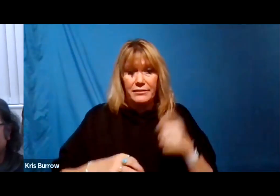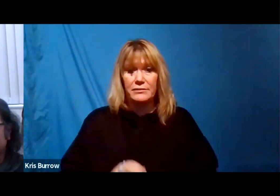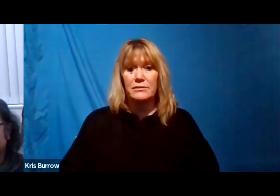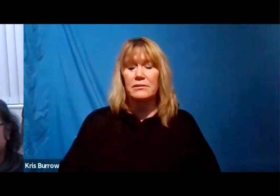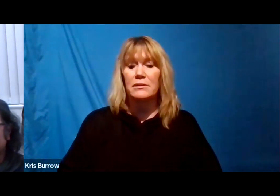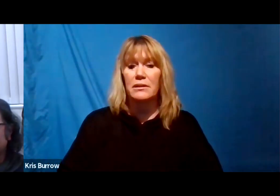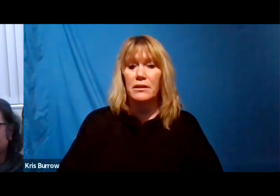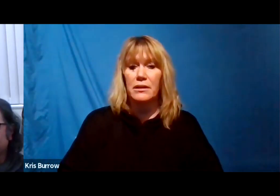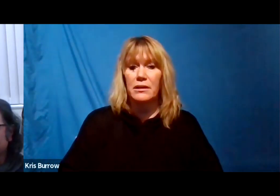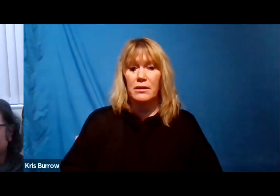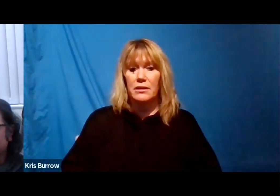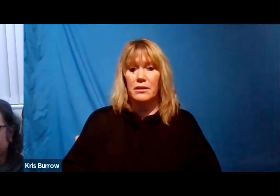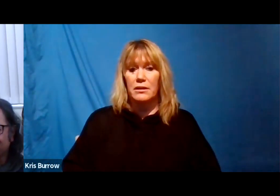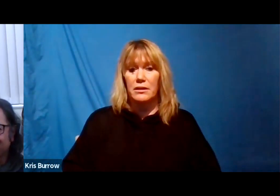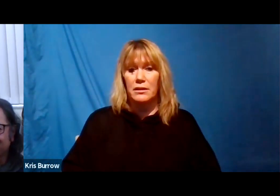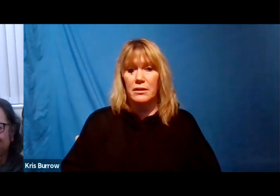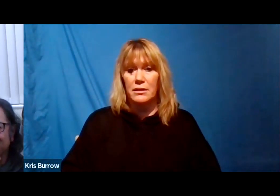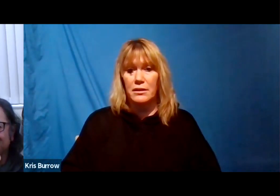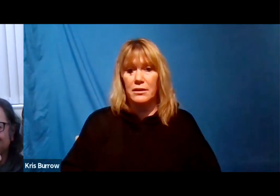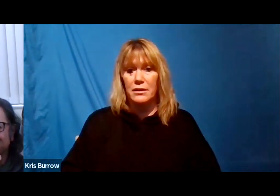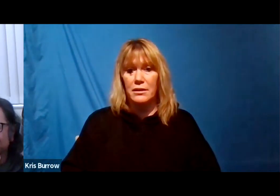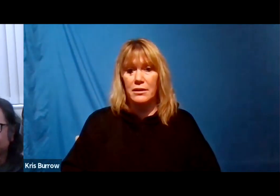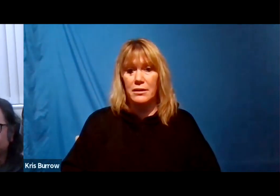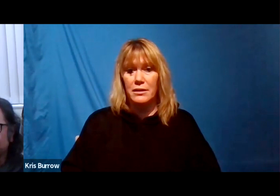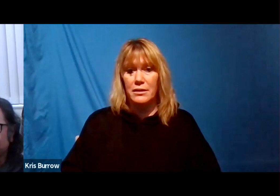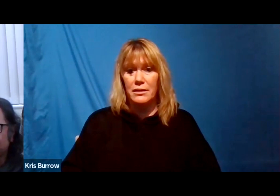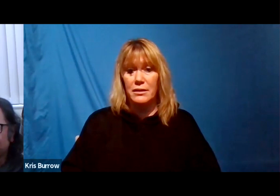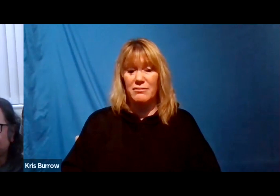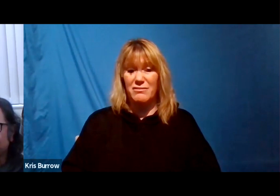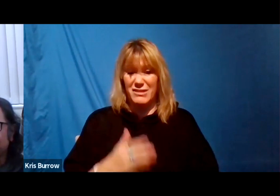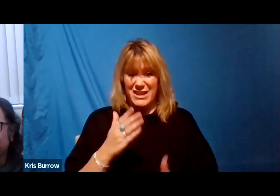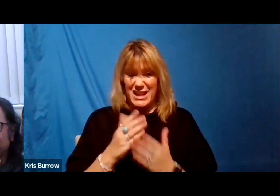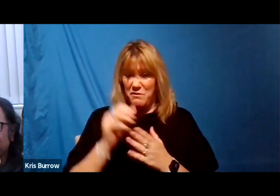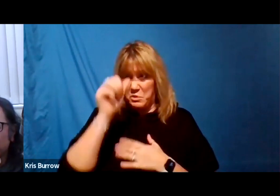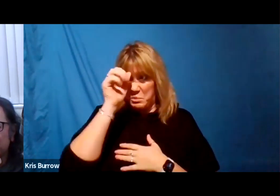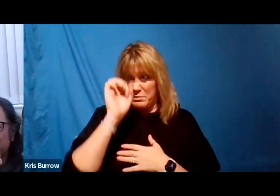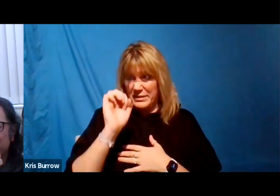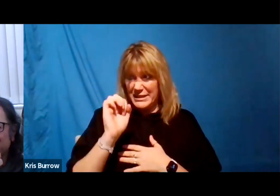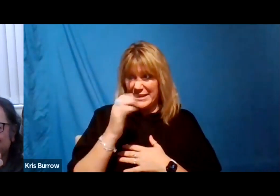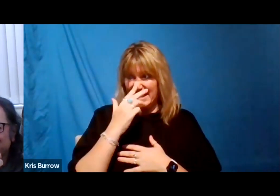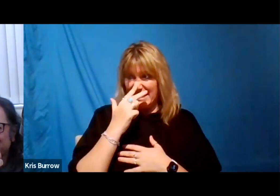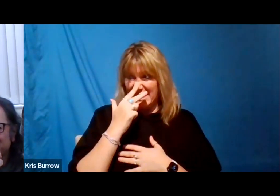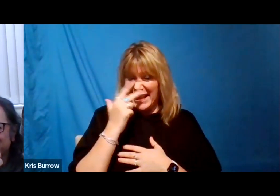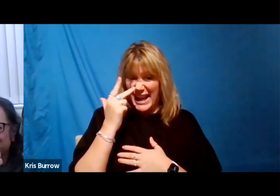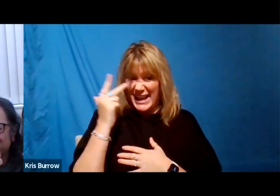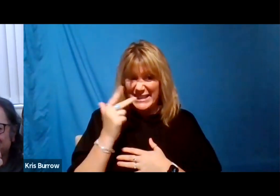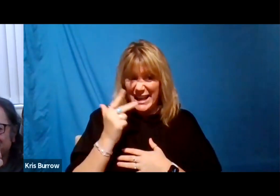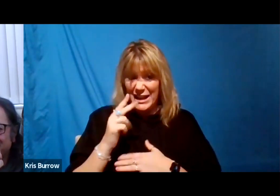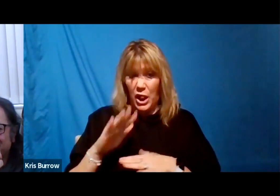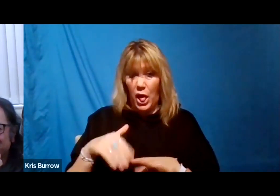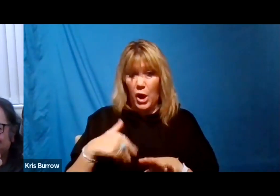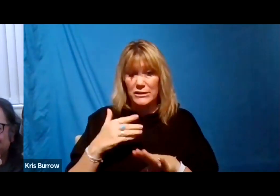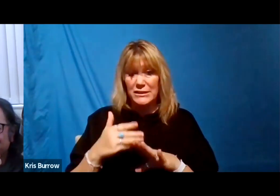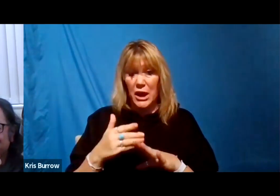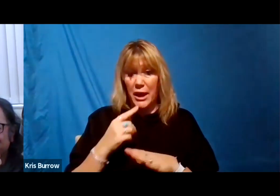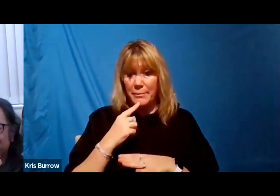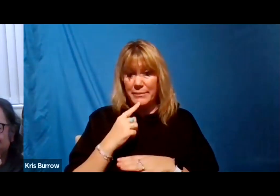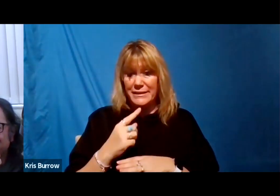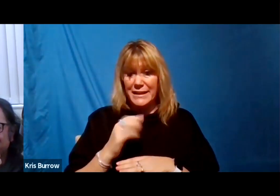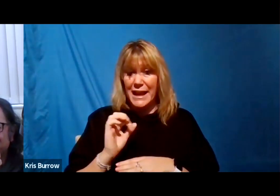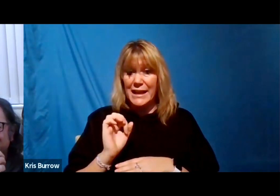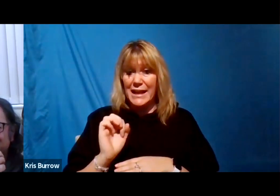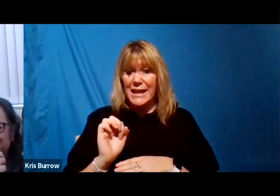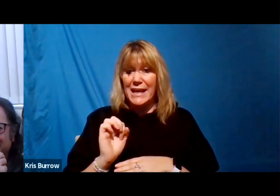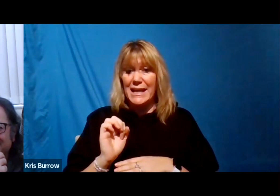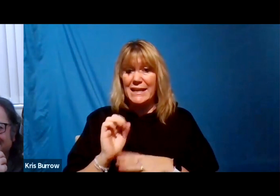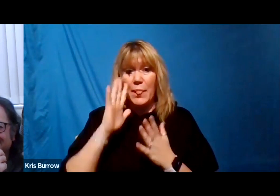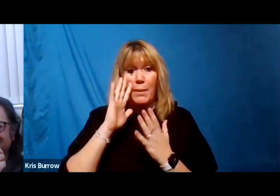that the sum of the parts called doing